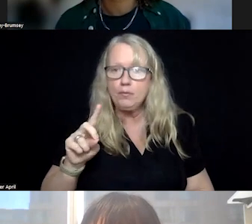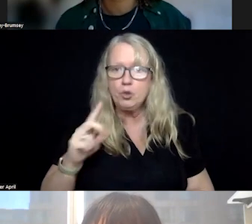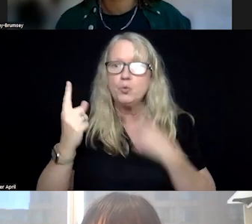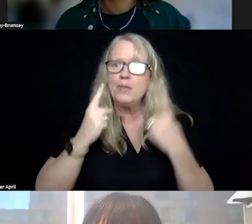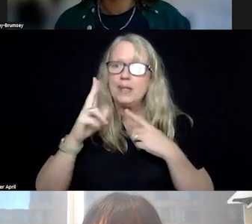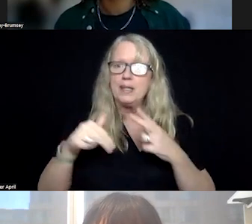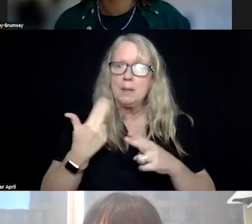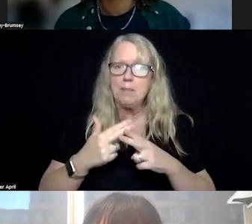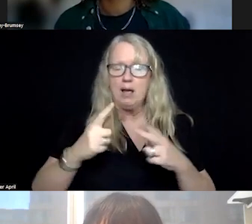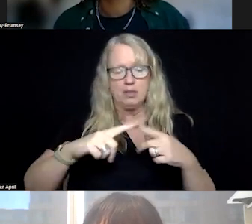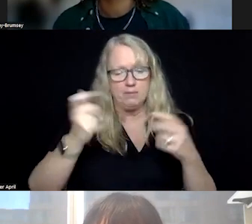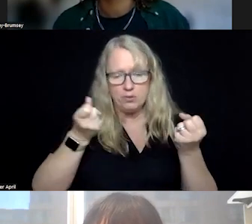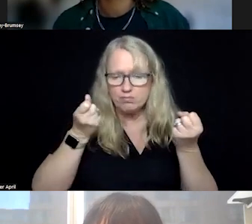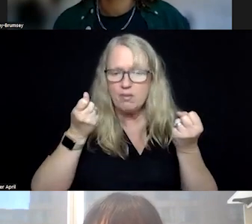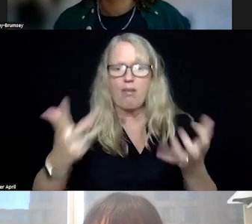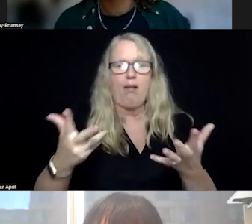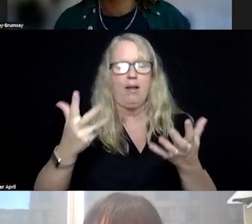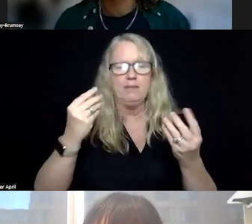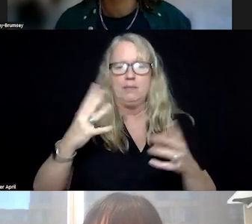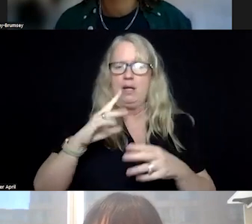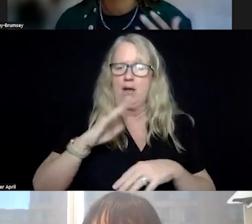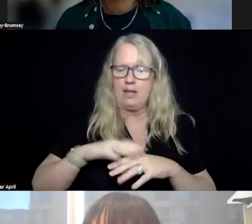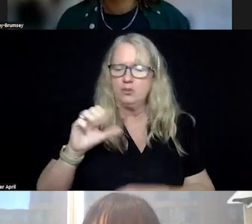THERE IS A LOT OF INFORMATION ON SOCIAL MEDIA, PARTICULARLY TIKTOK,